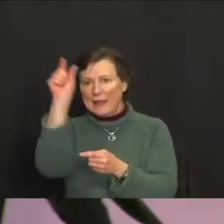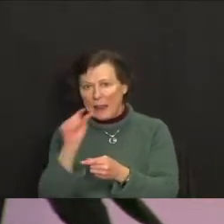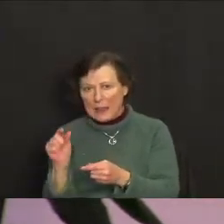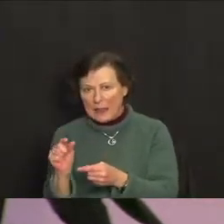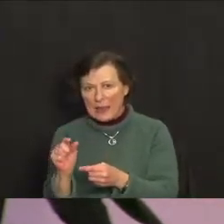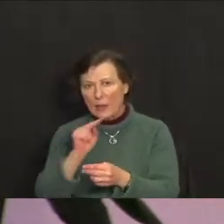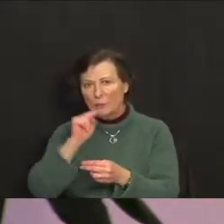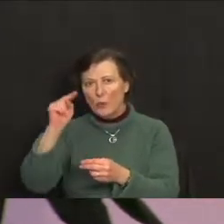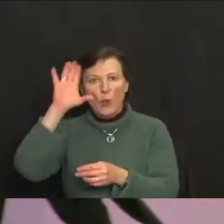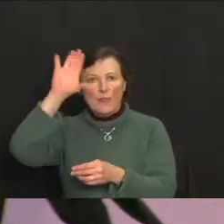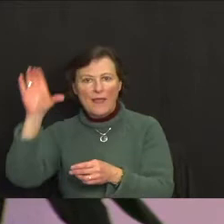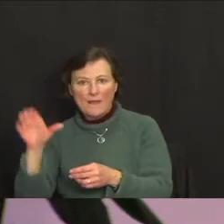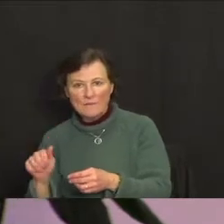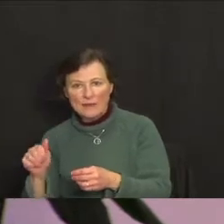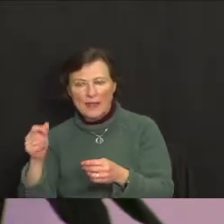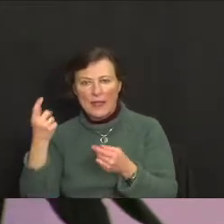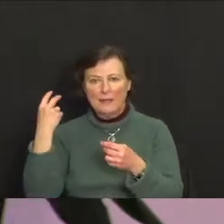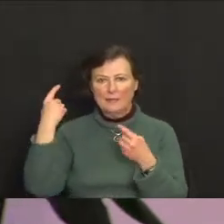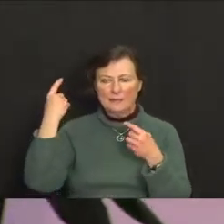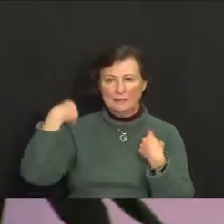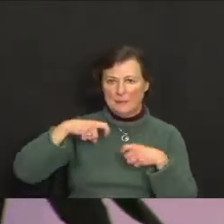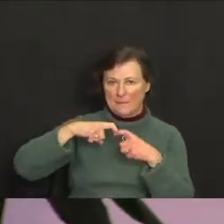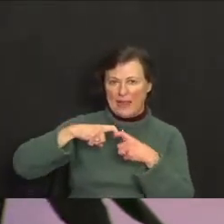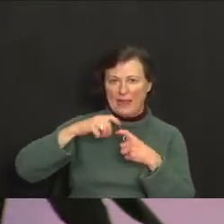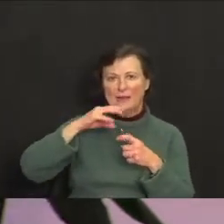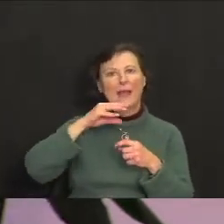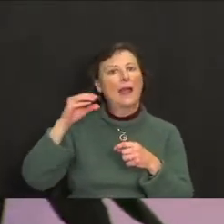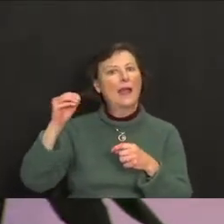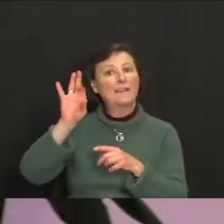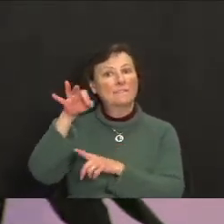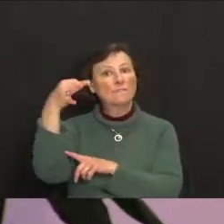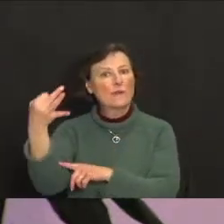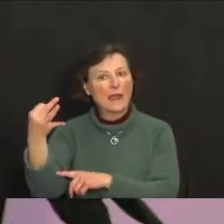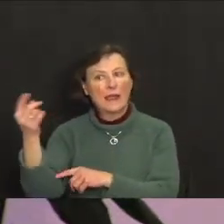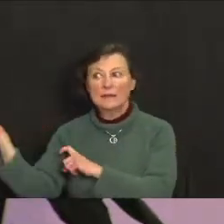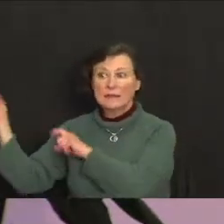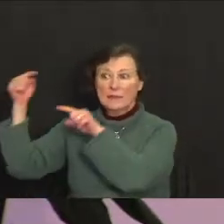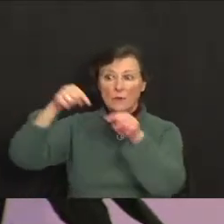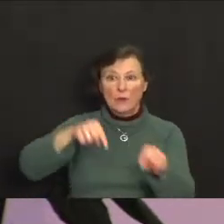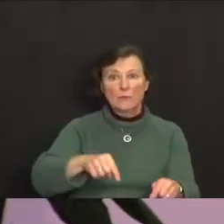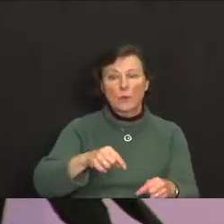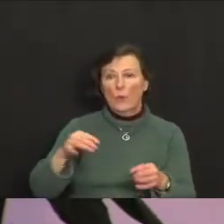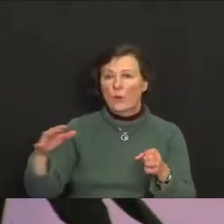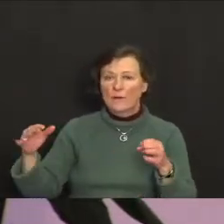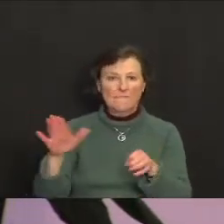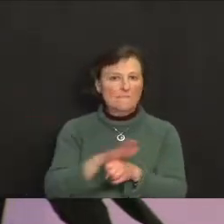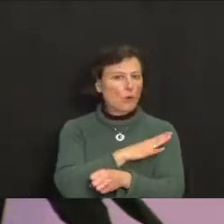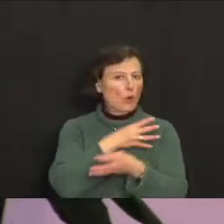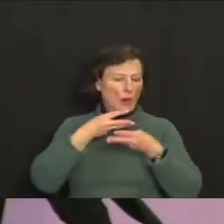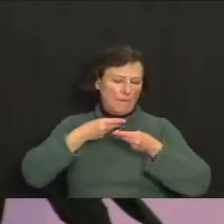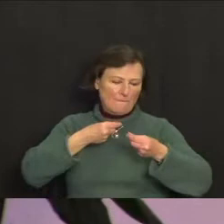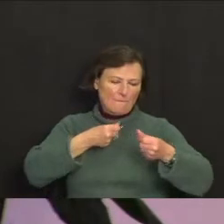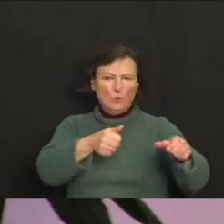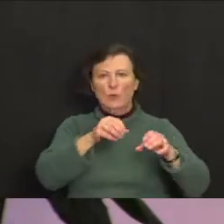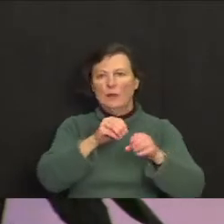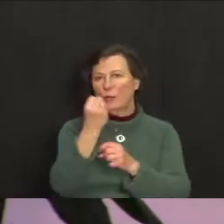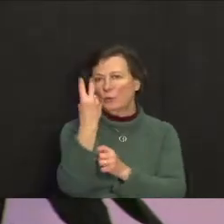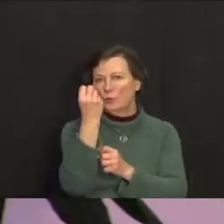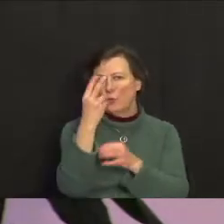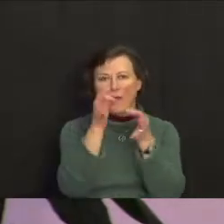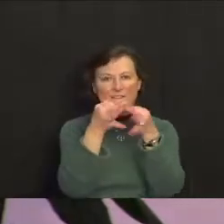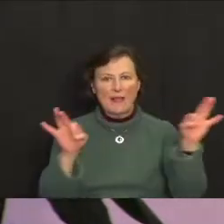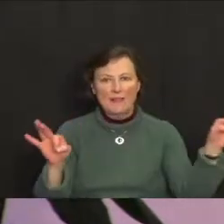Spain and France. He returned fluent in 12 languages and with "a profound